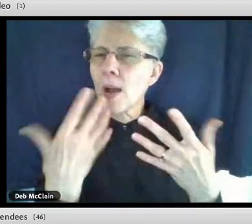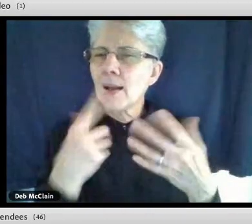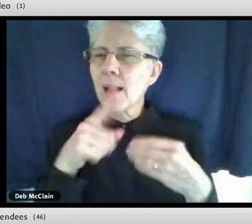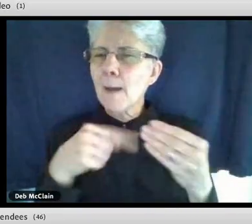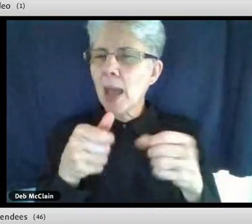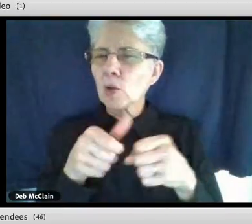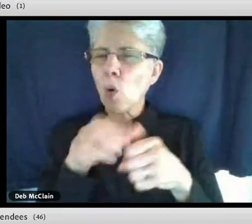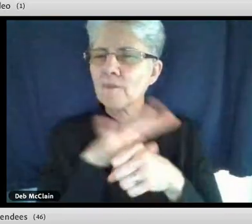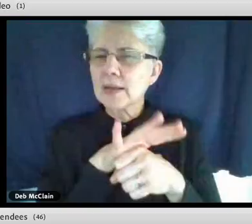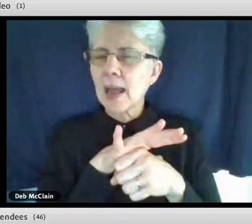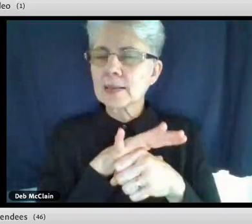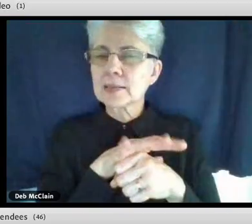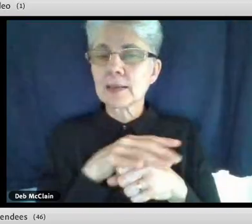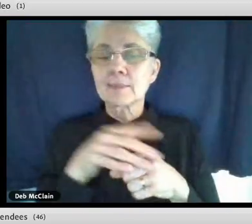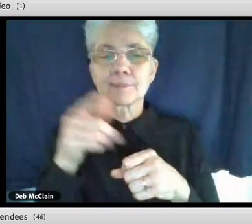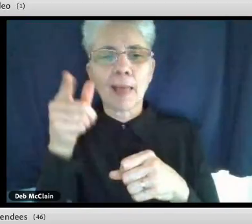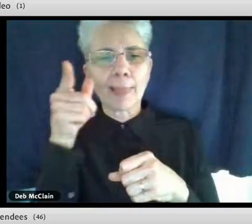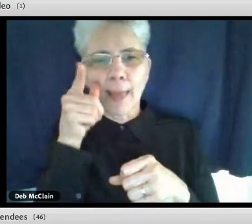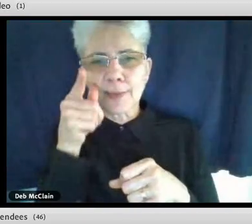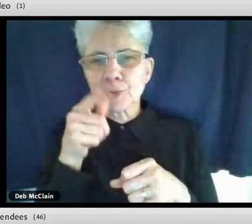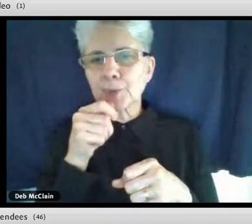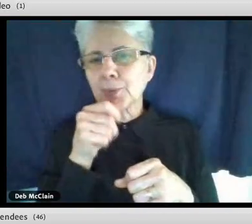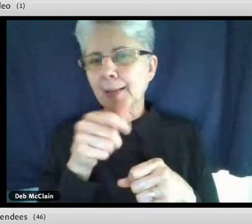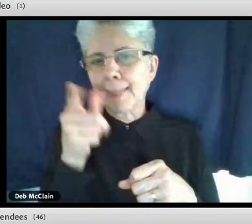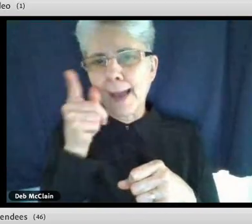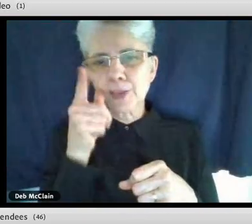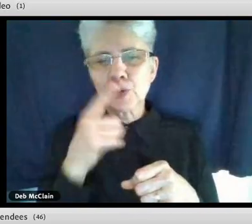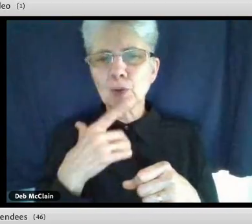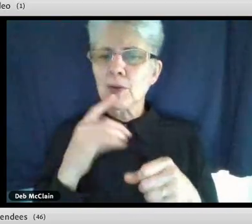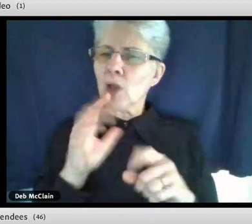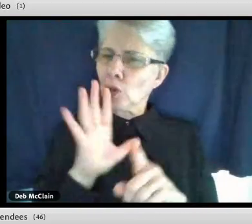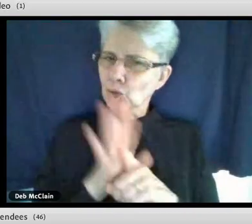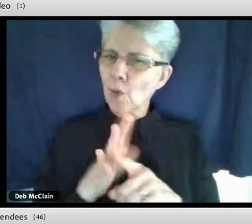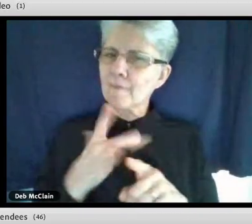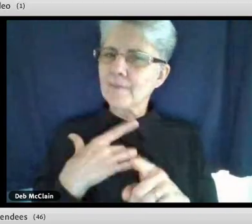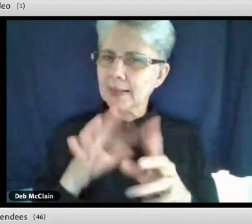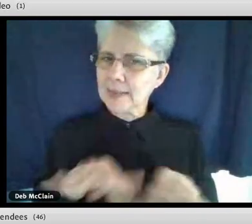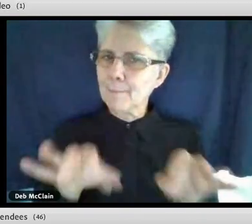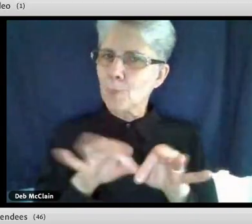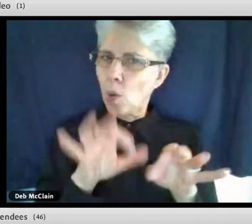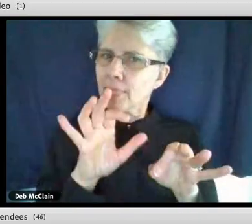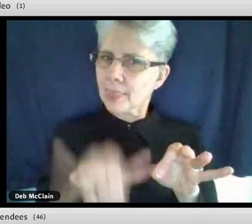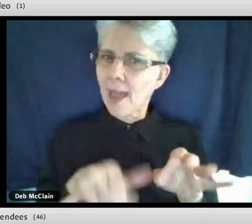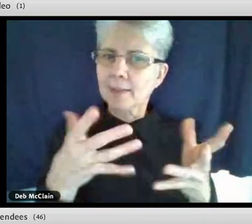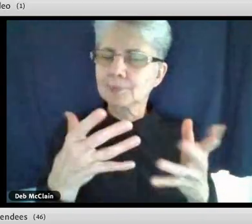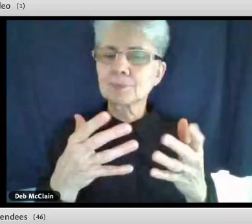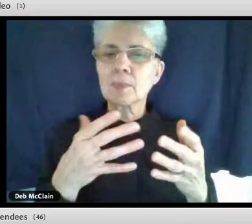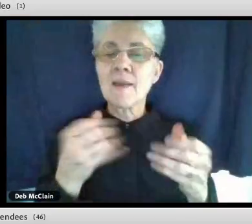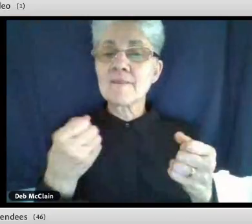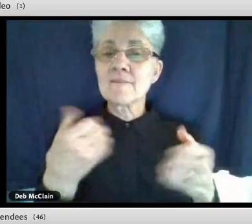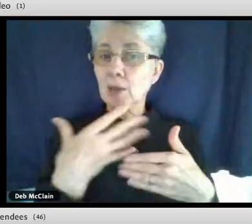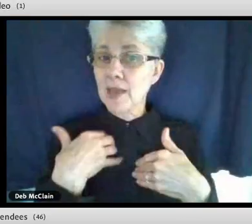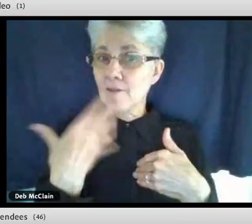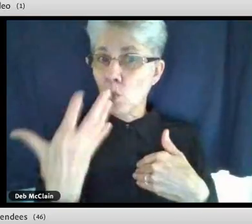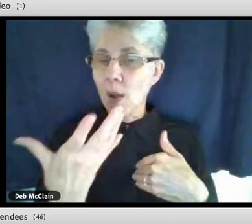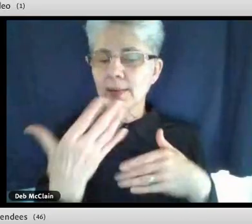and that's important. What fears do you have? And I'm going to share mine with you. I've got some ones that I know are not true,